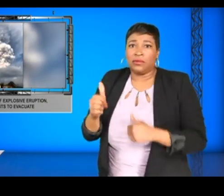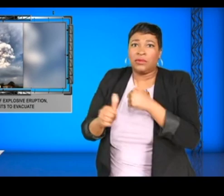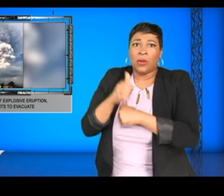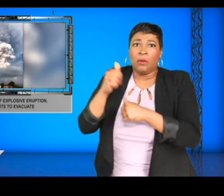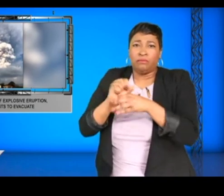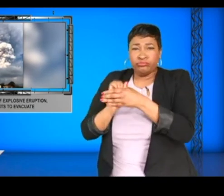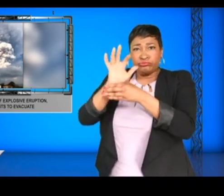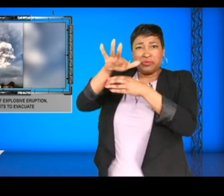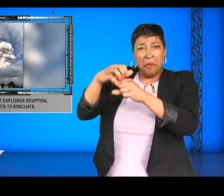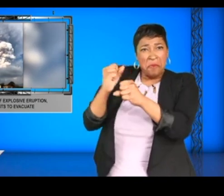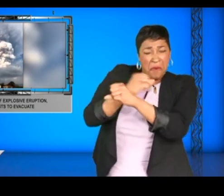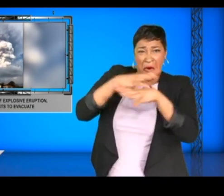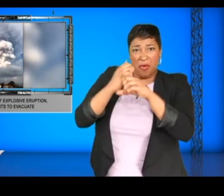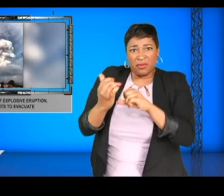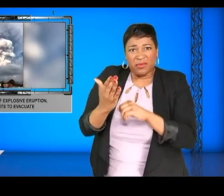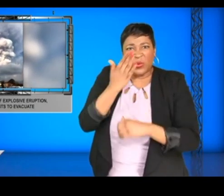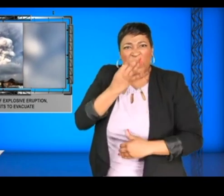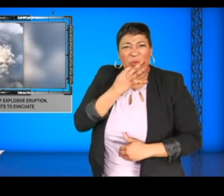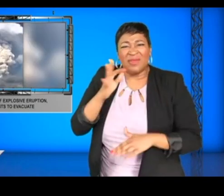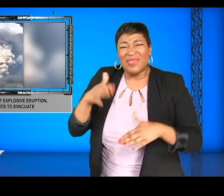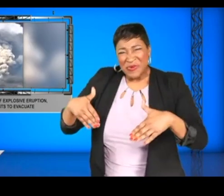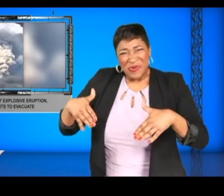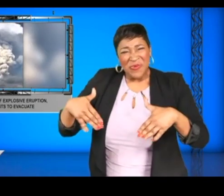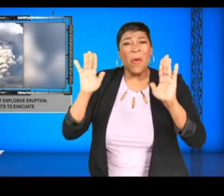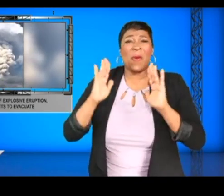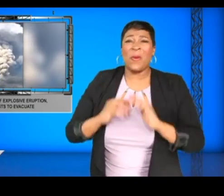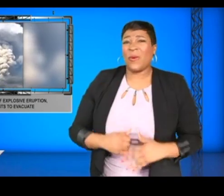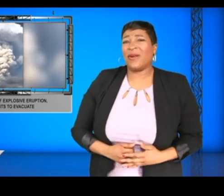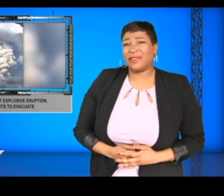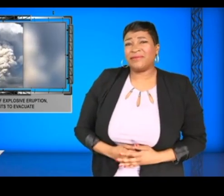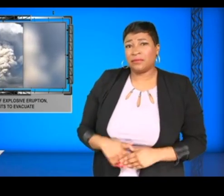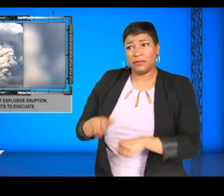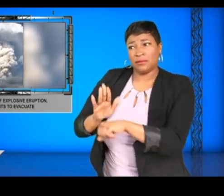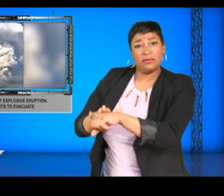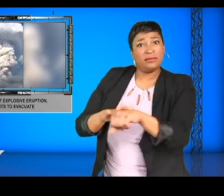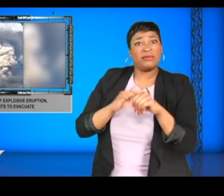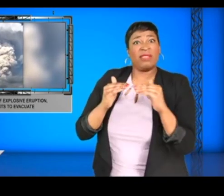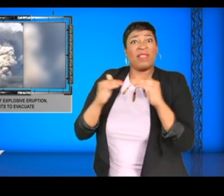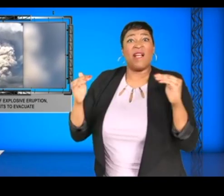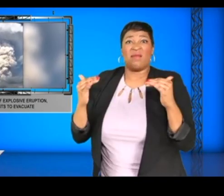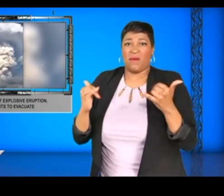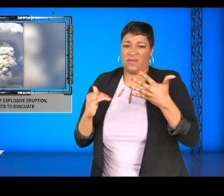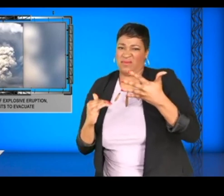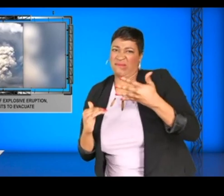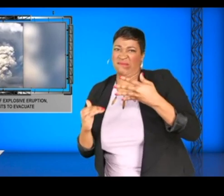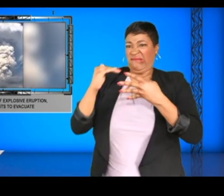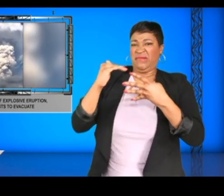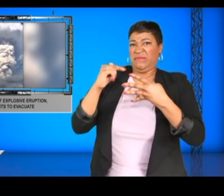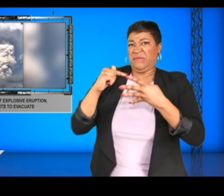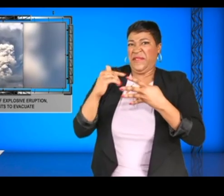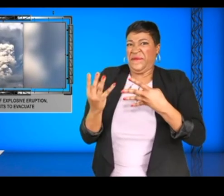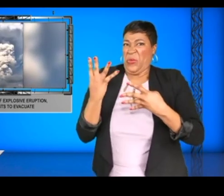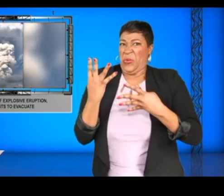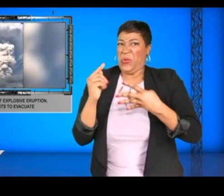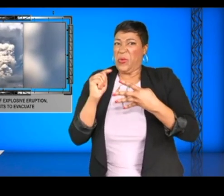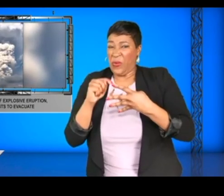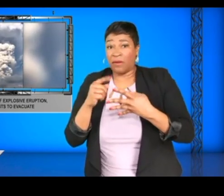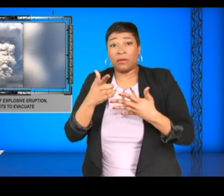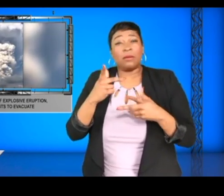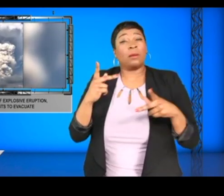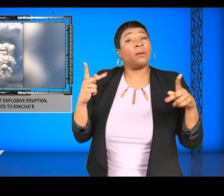because another "hazardous explosive eruption" is imminent.